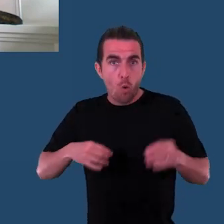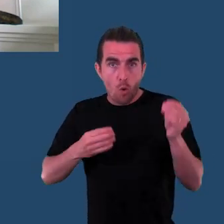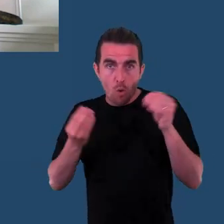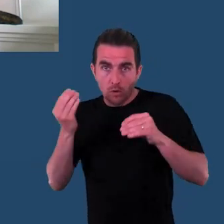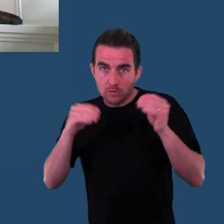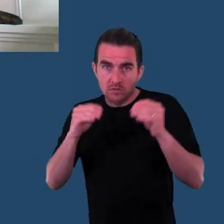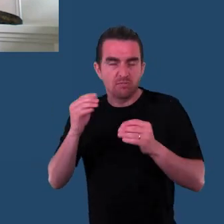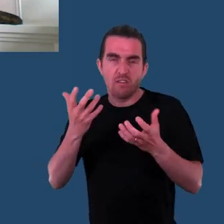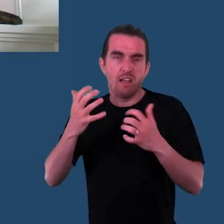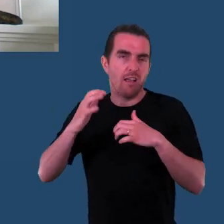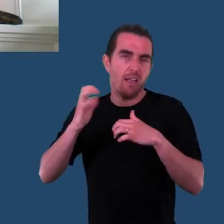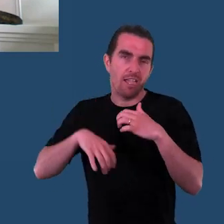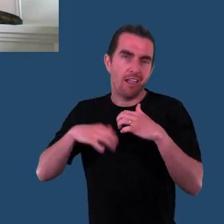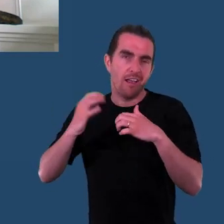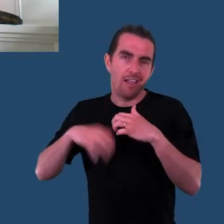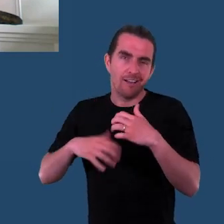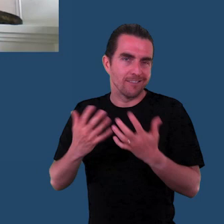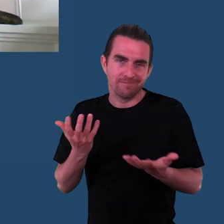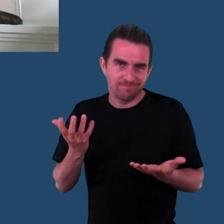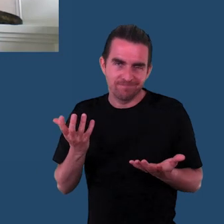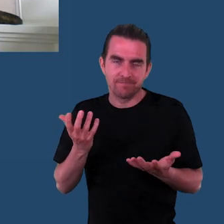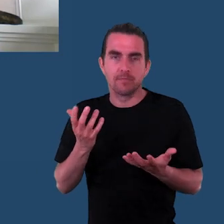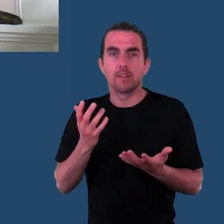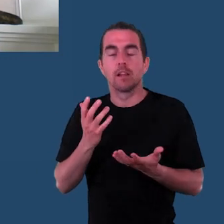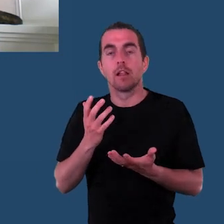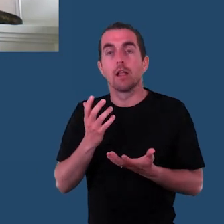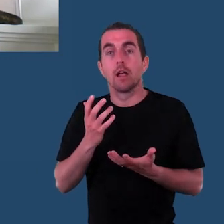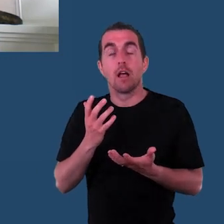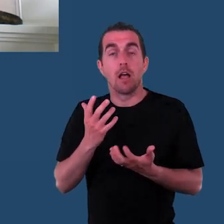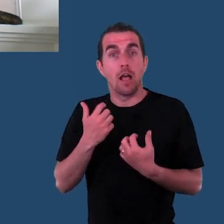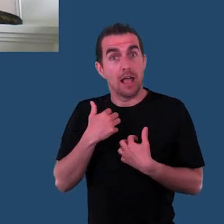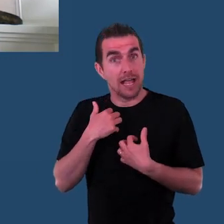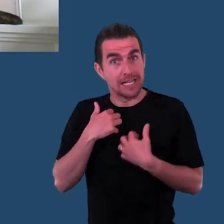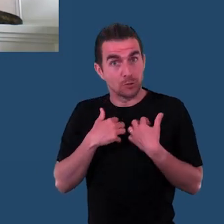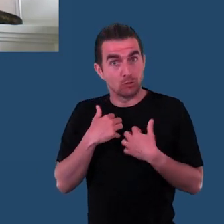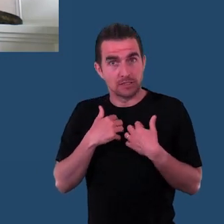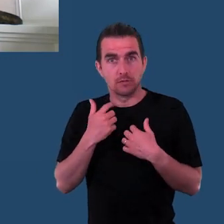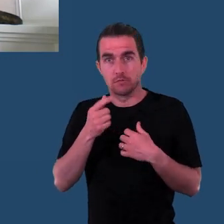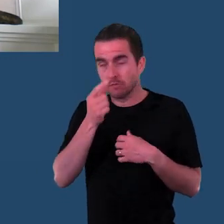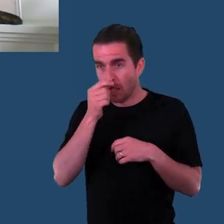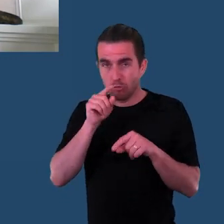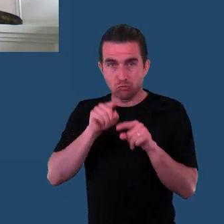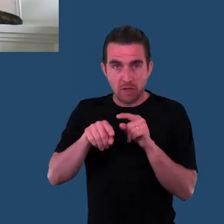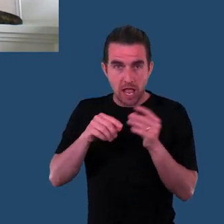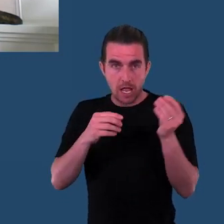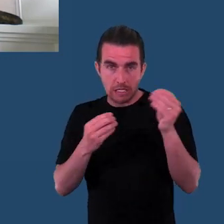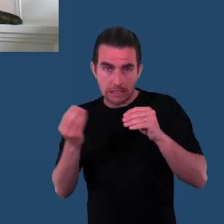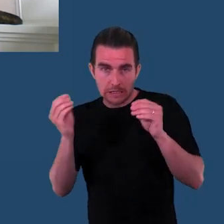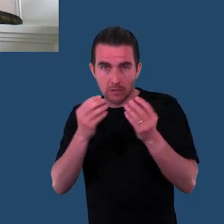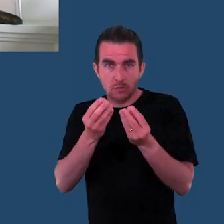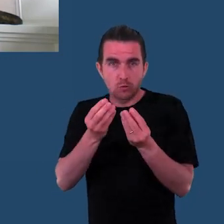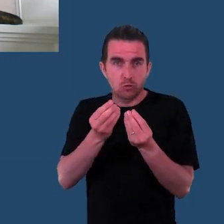but again, it breaks down too quickly. But what they did find actually, which was interesting, I think, is that they could get some soft tissue,